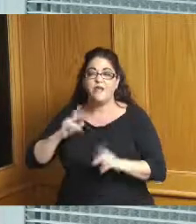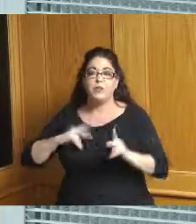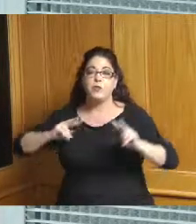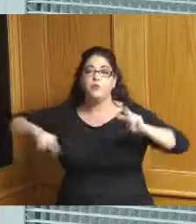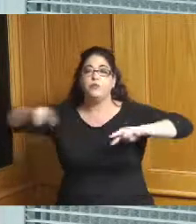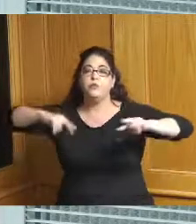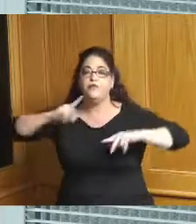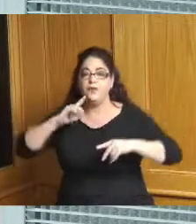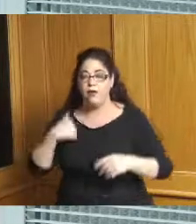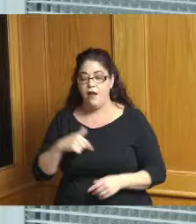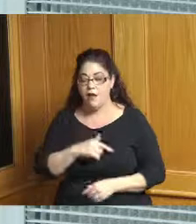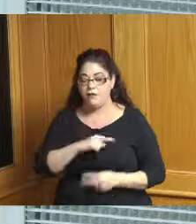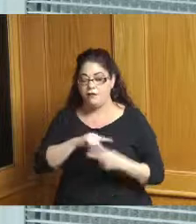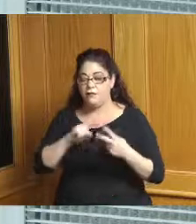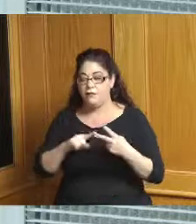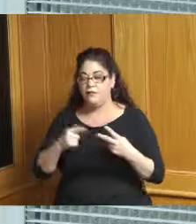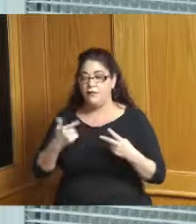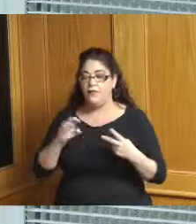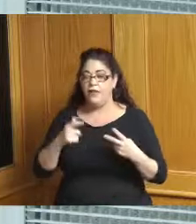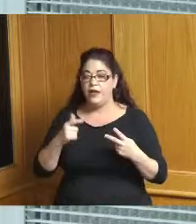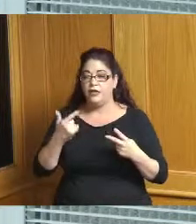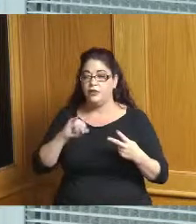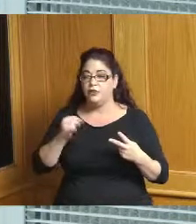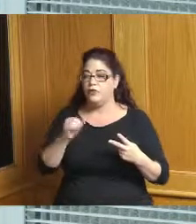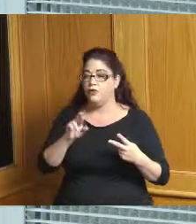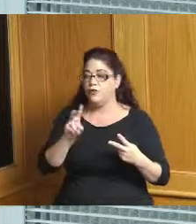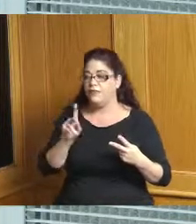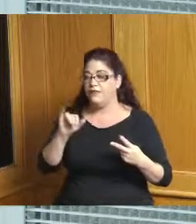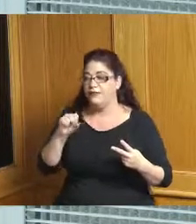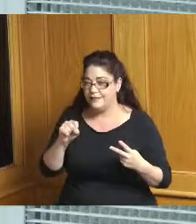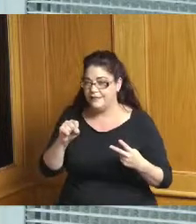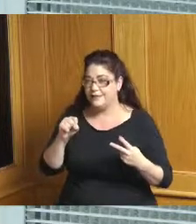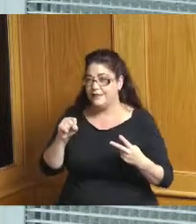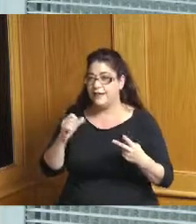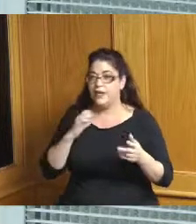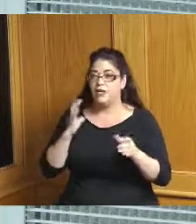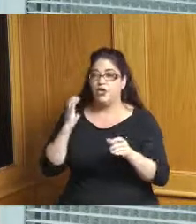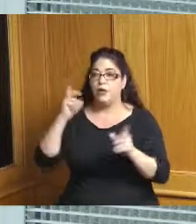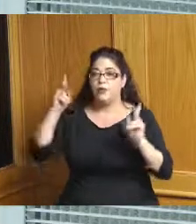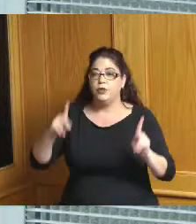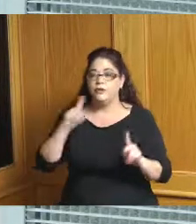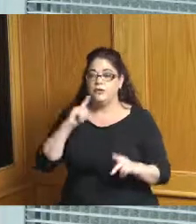and also with us is Greg Jarvis who is the chairman of the TIRC and he is the county